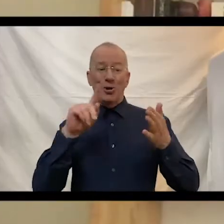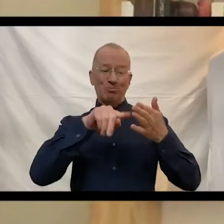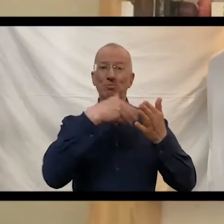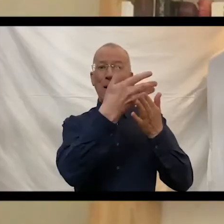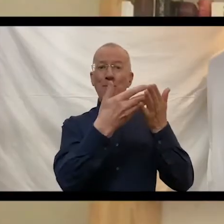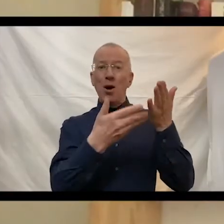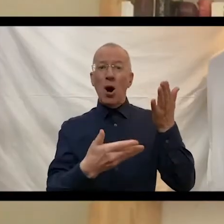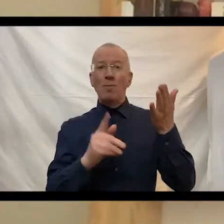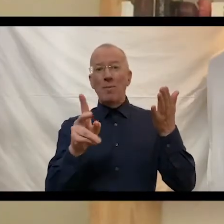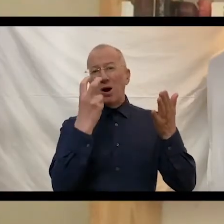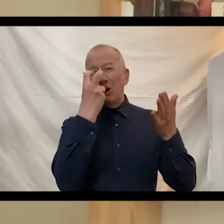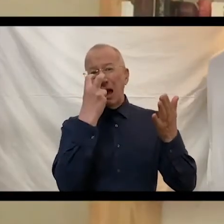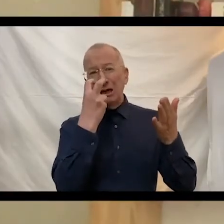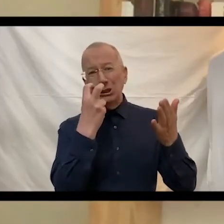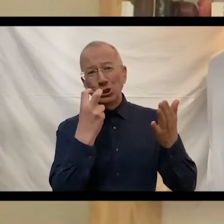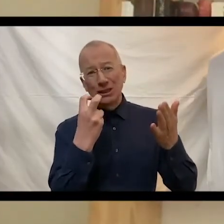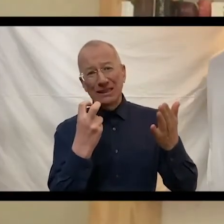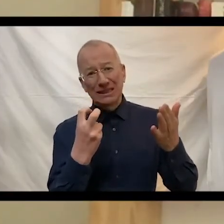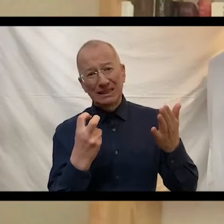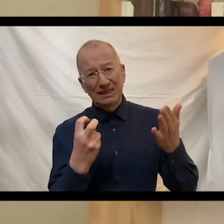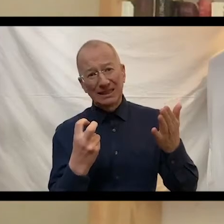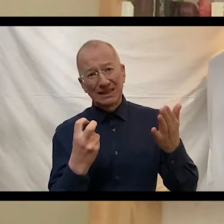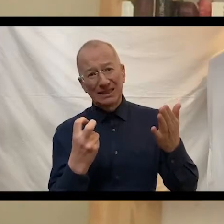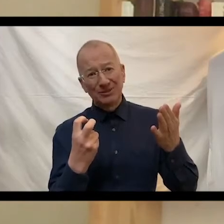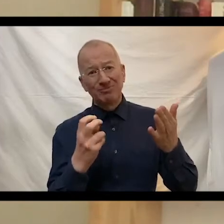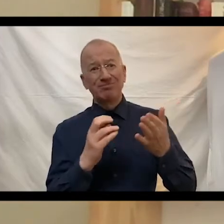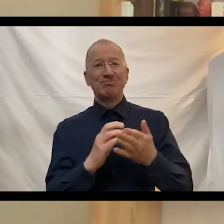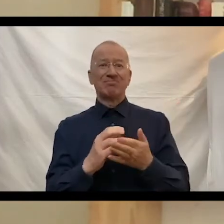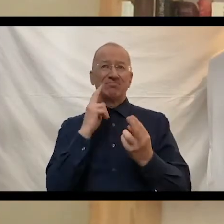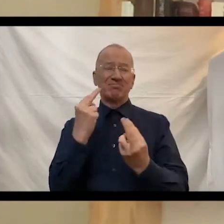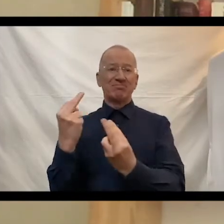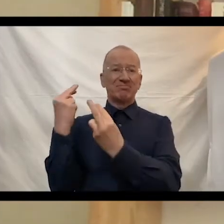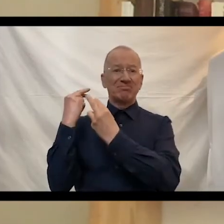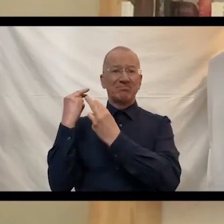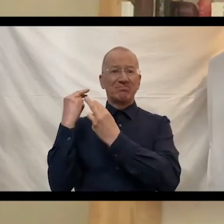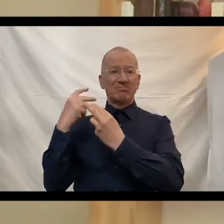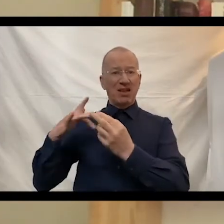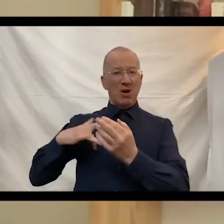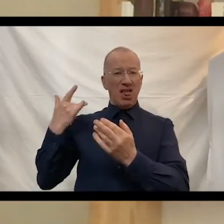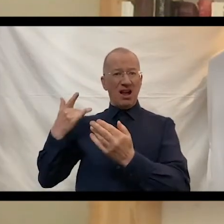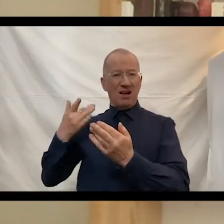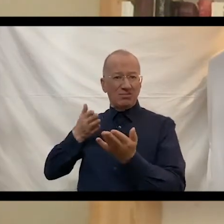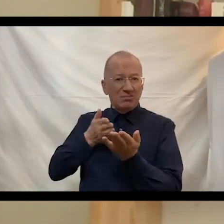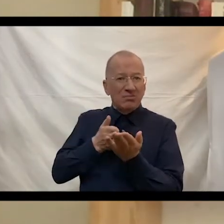Hello, this is a poem about ageing, reflecting on the stages of our lives, what we go through,